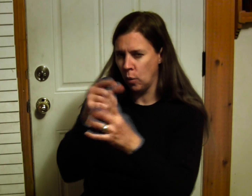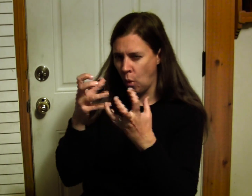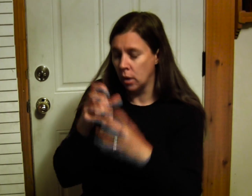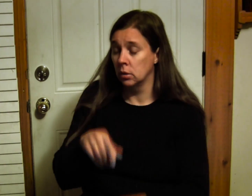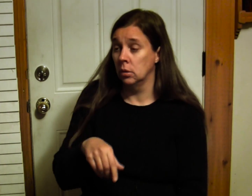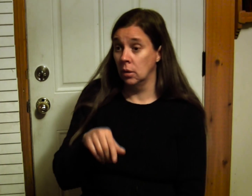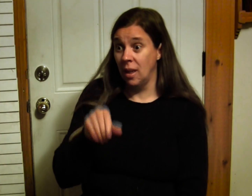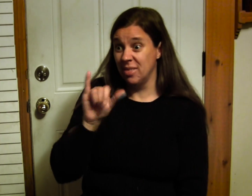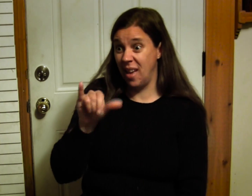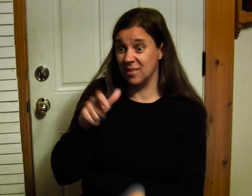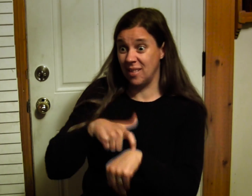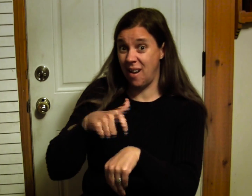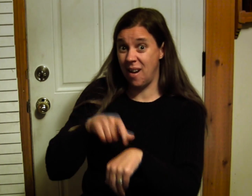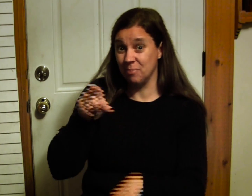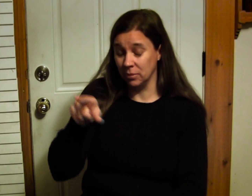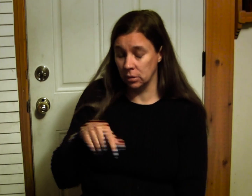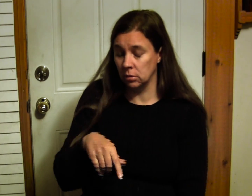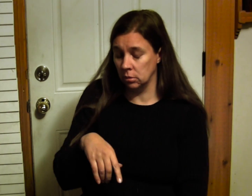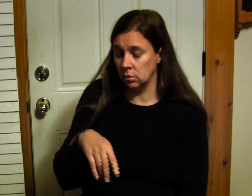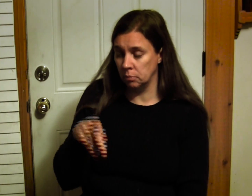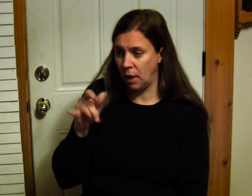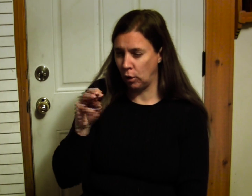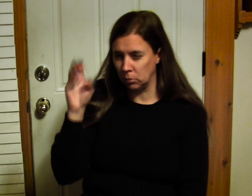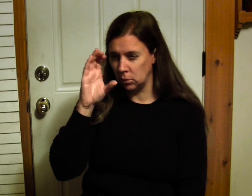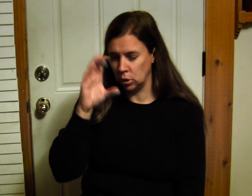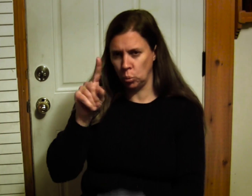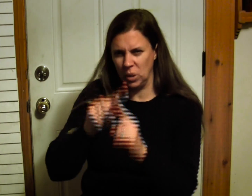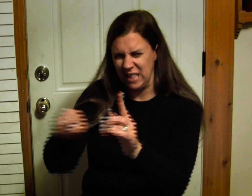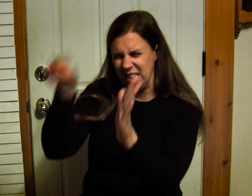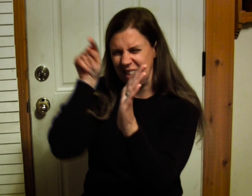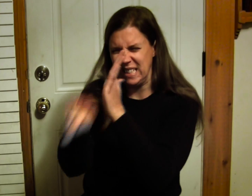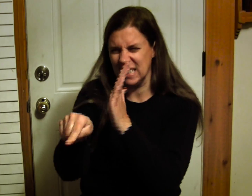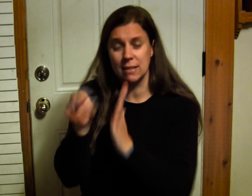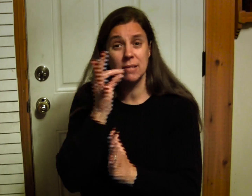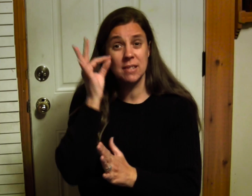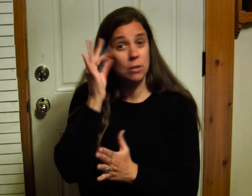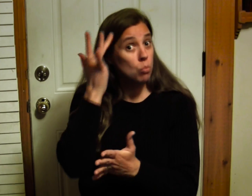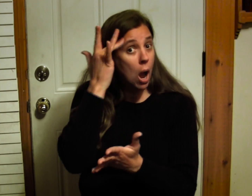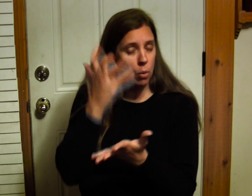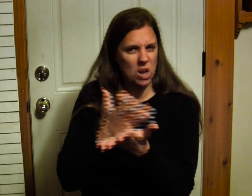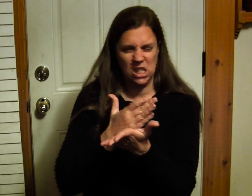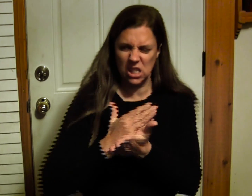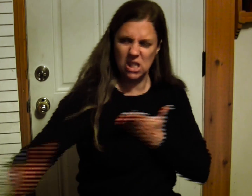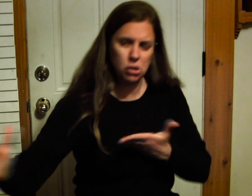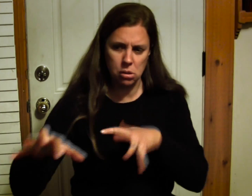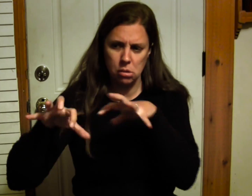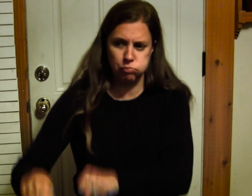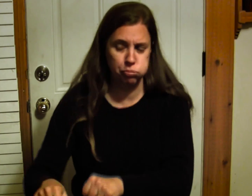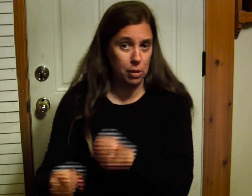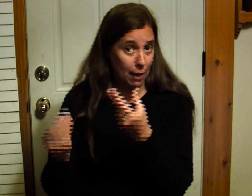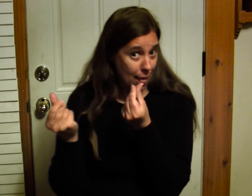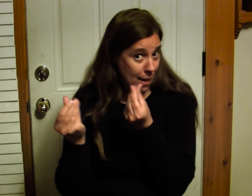Pilgrims, at that time, were looking to kill the indians in that area because they were looking for land.